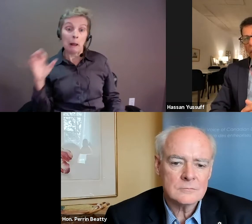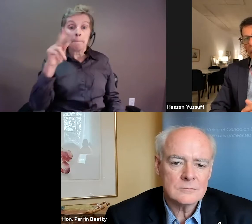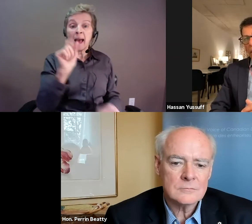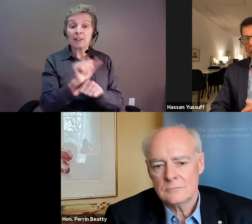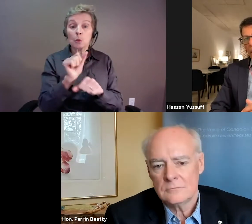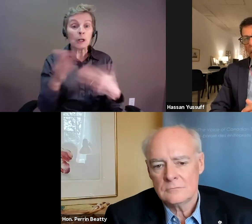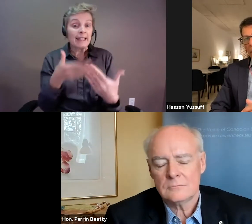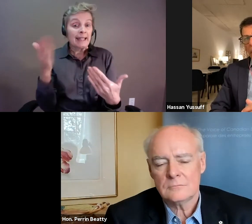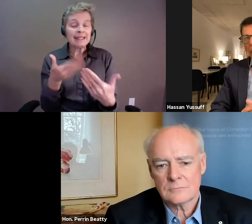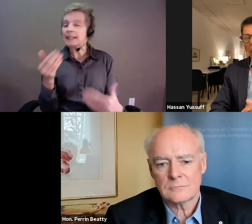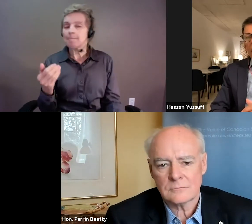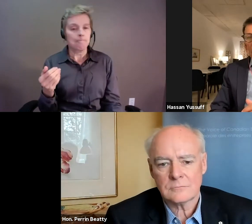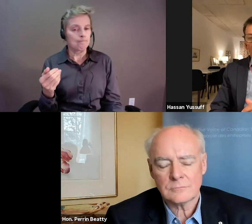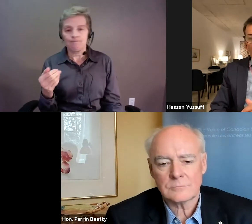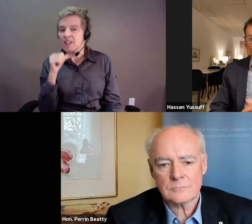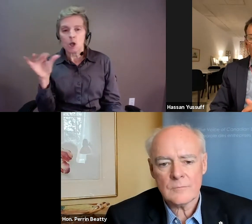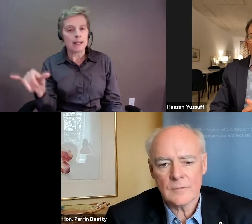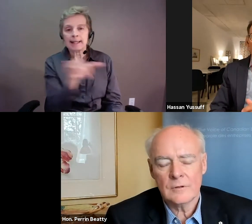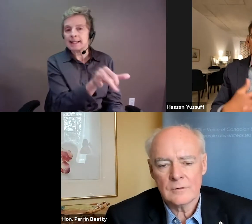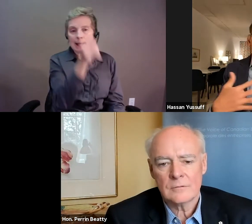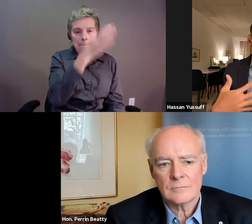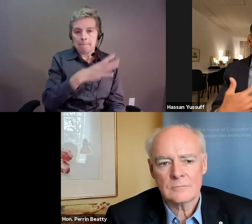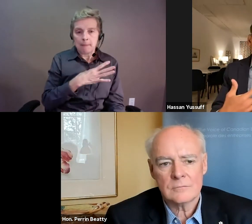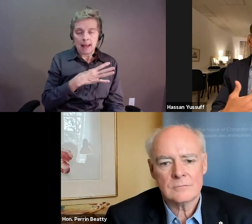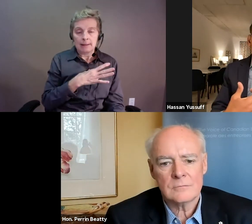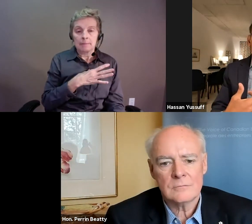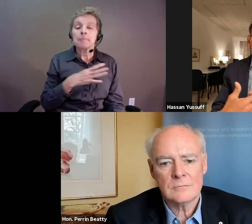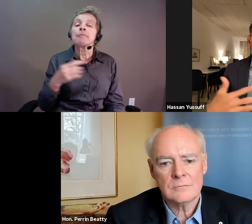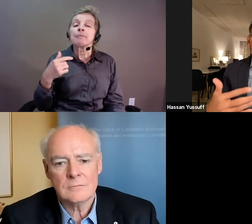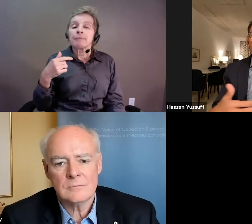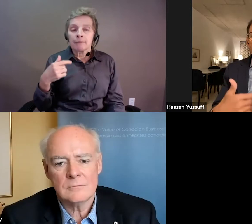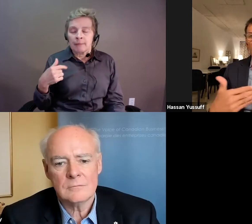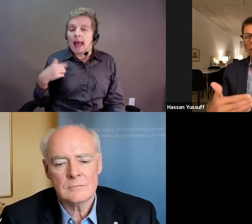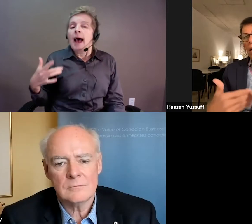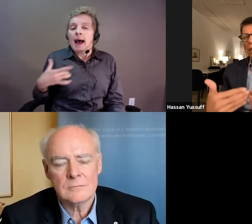in that in that regard. I also believe that what we're also seeing, despite the fact that